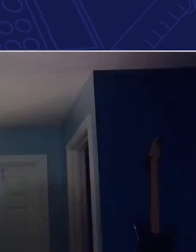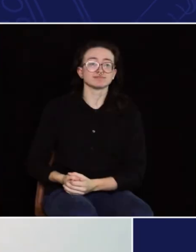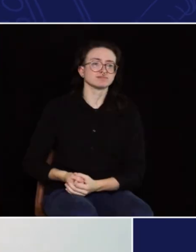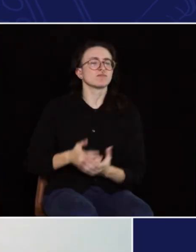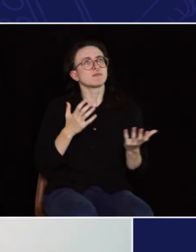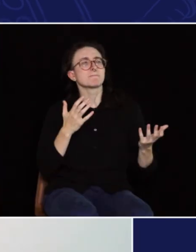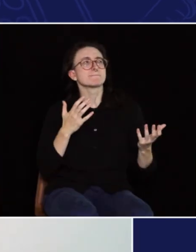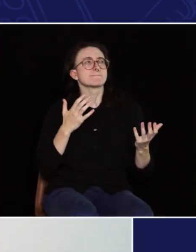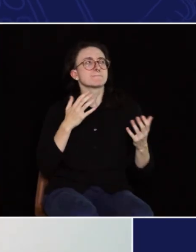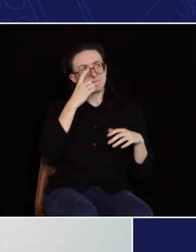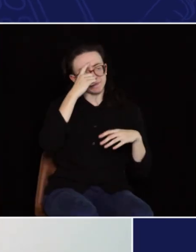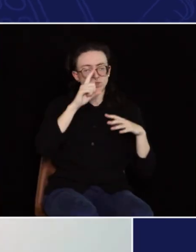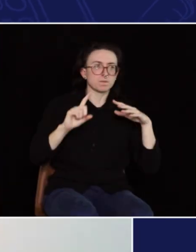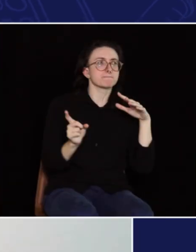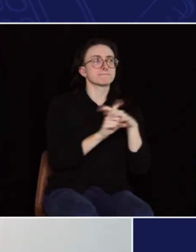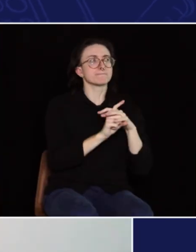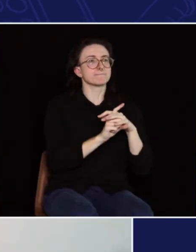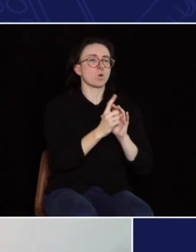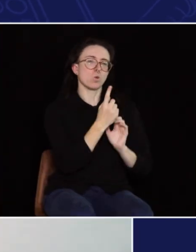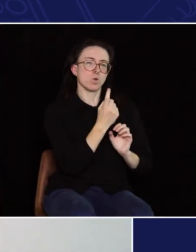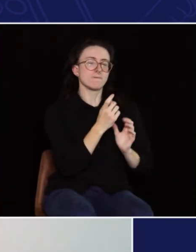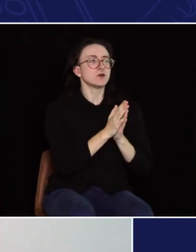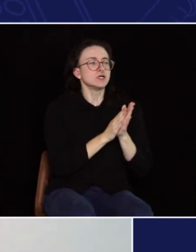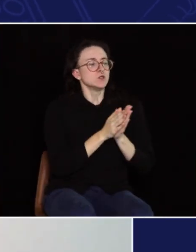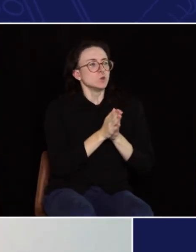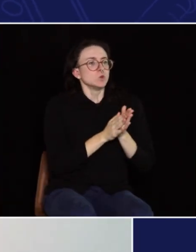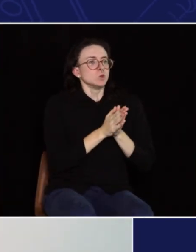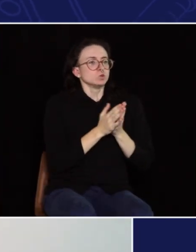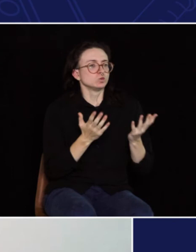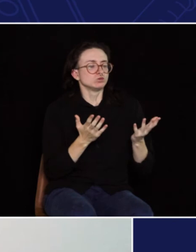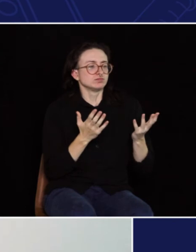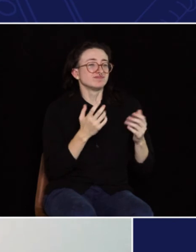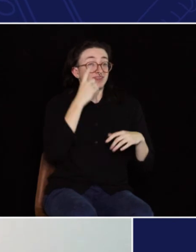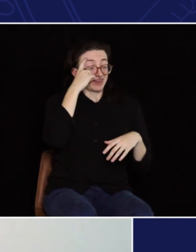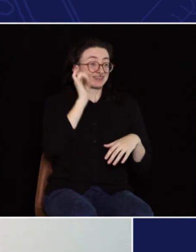[DR. CHIANG:] I think there is one thing I can think of...